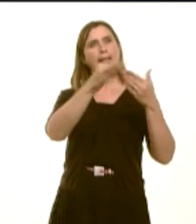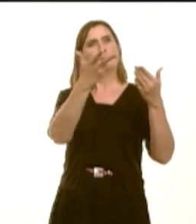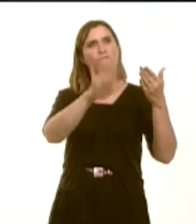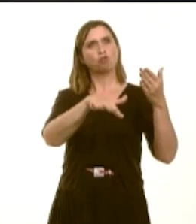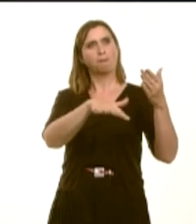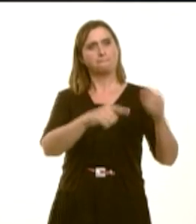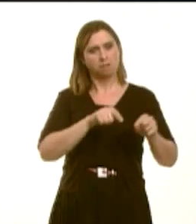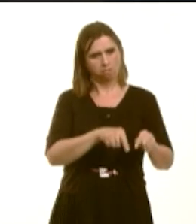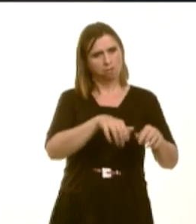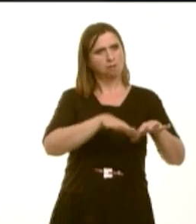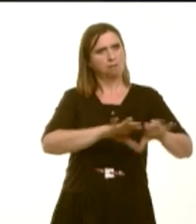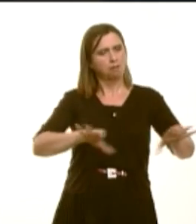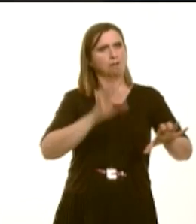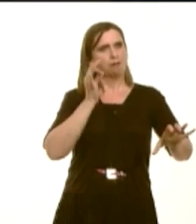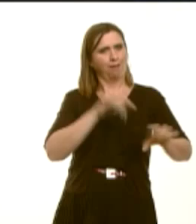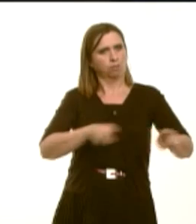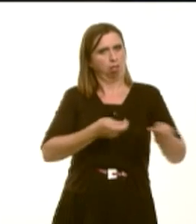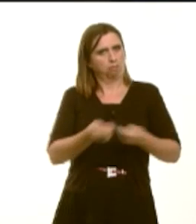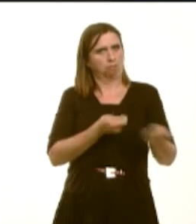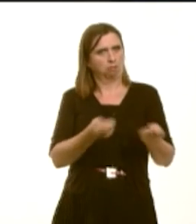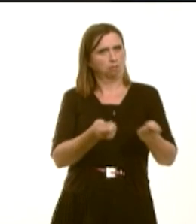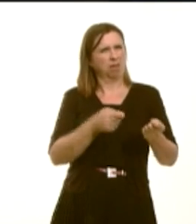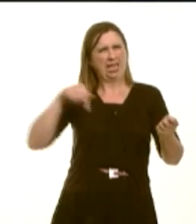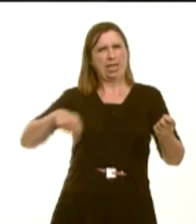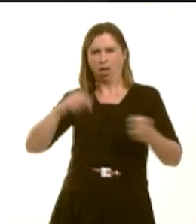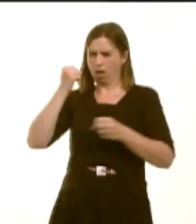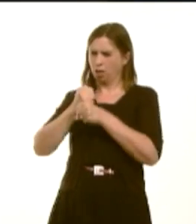Here in Wales, much of the running has been made by the Welsh Government. So, why is it